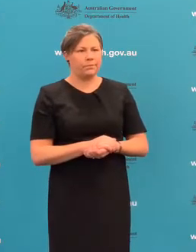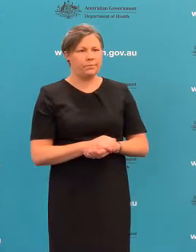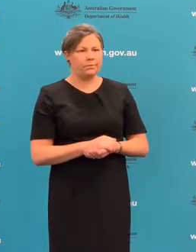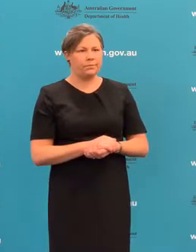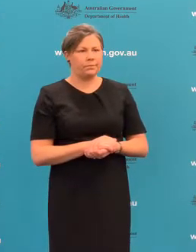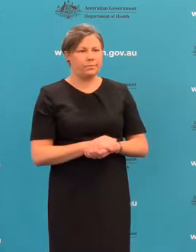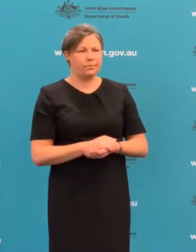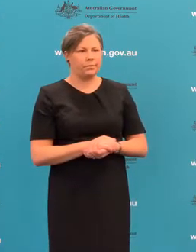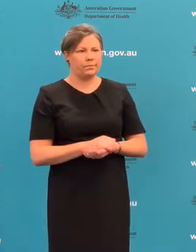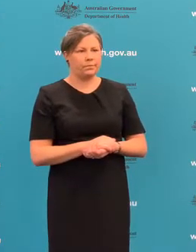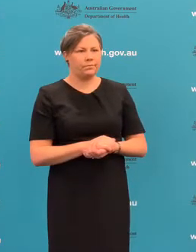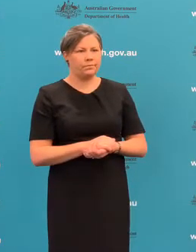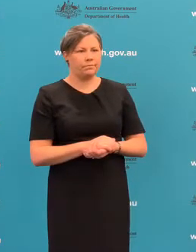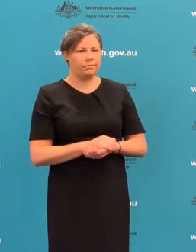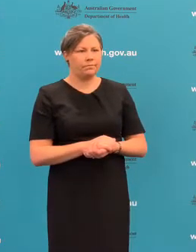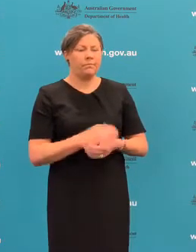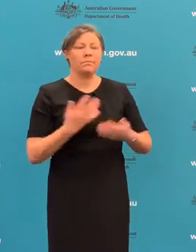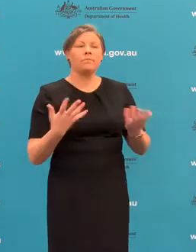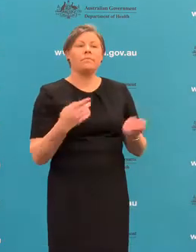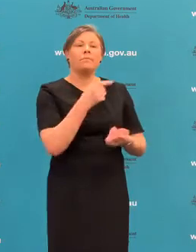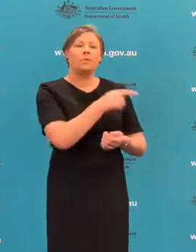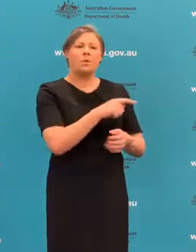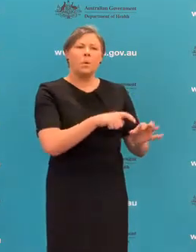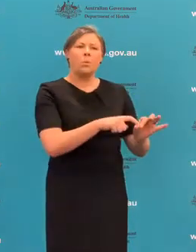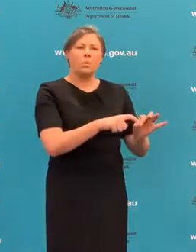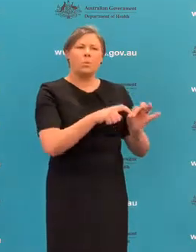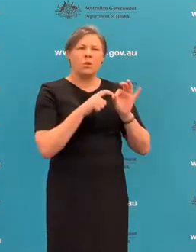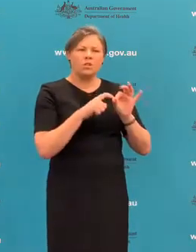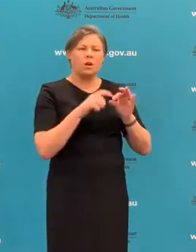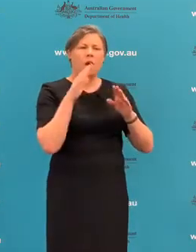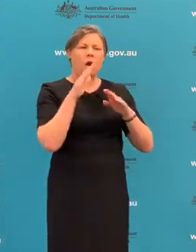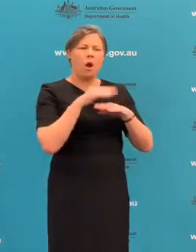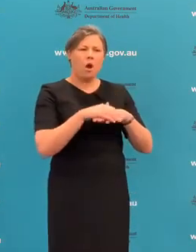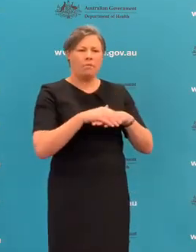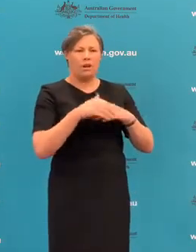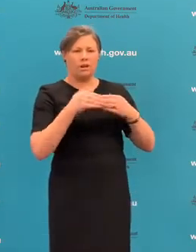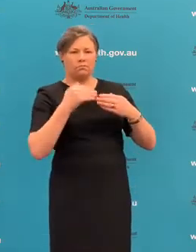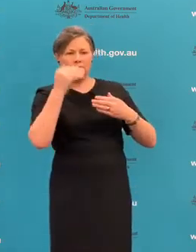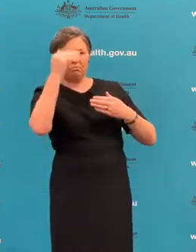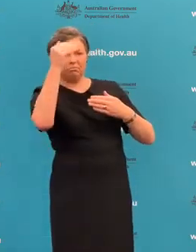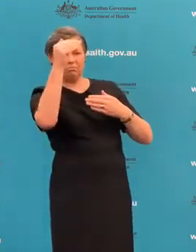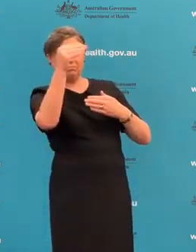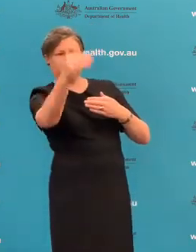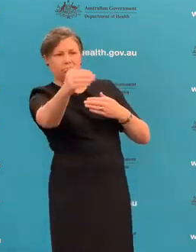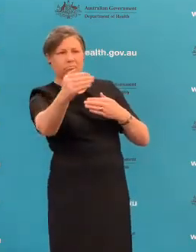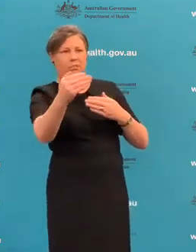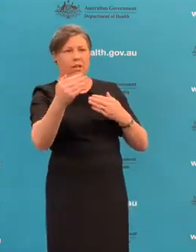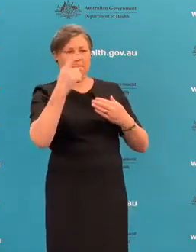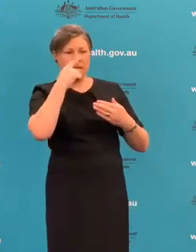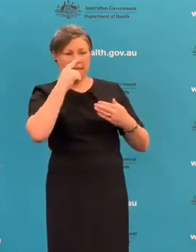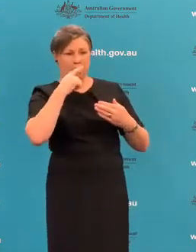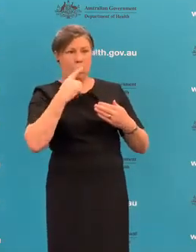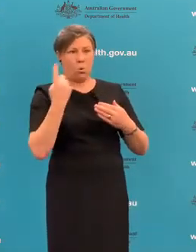So the question is about the long-term impacts on the health of people who have now